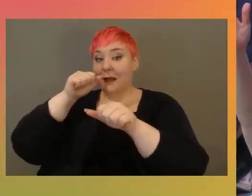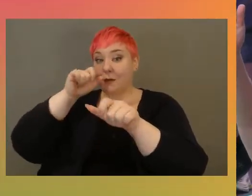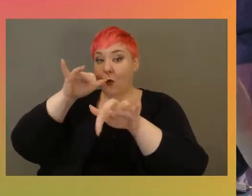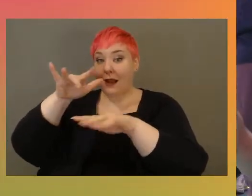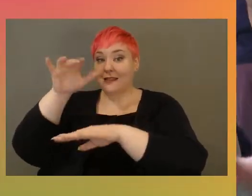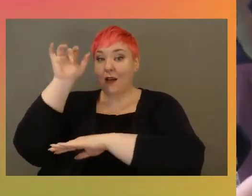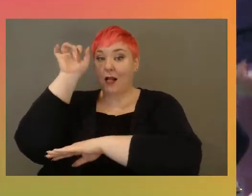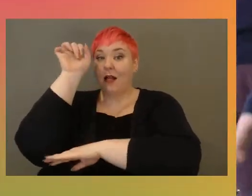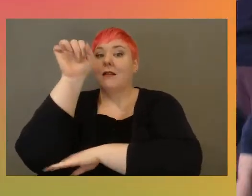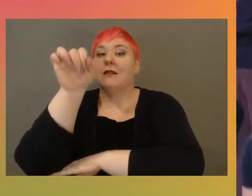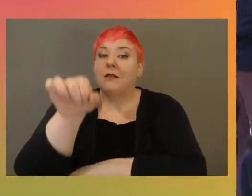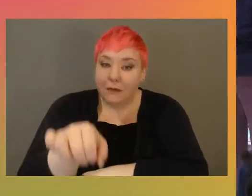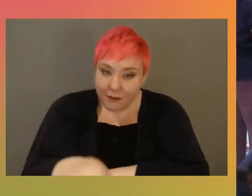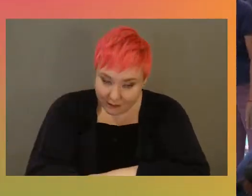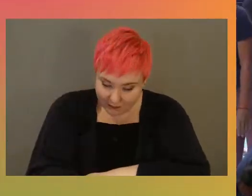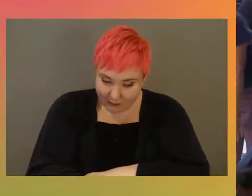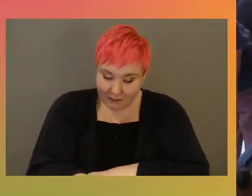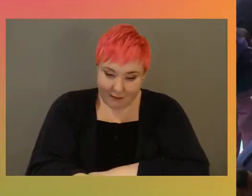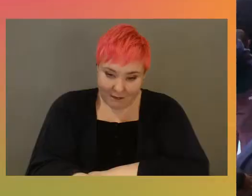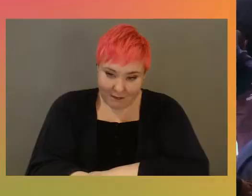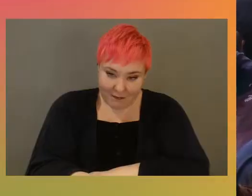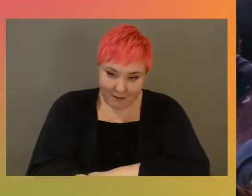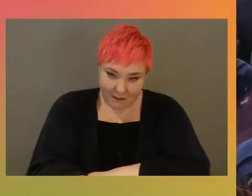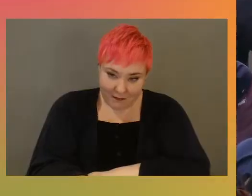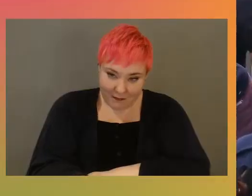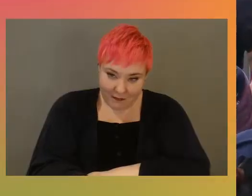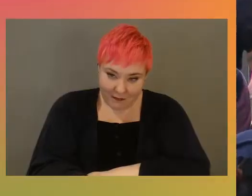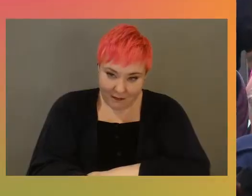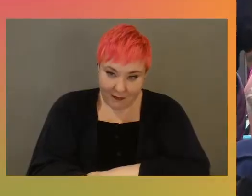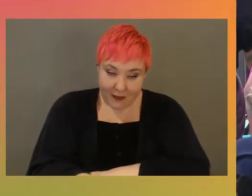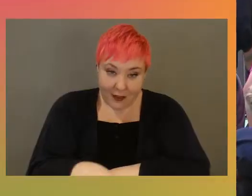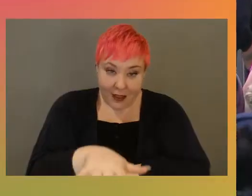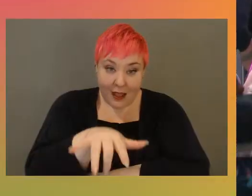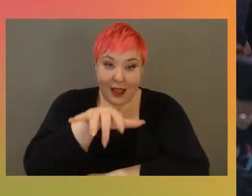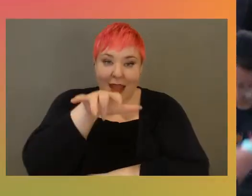INTO CHAIR POSE.